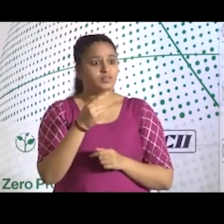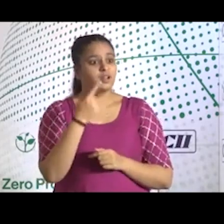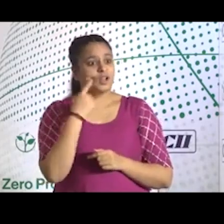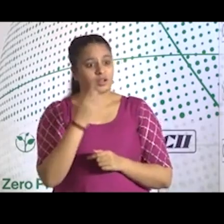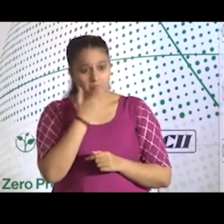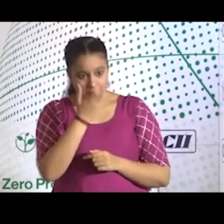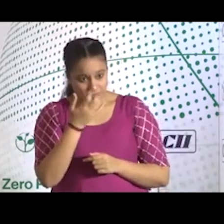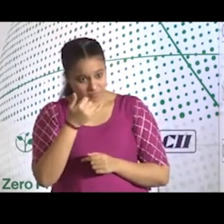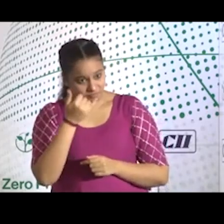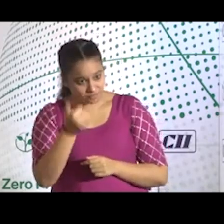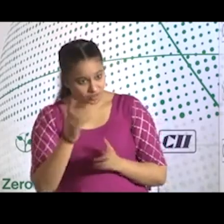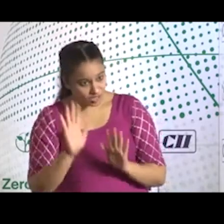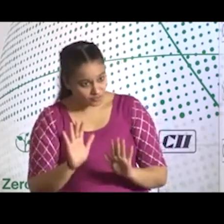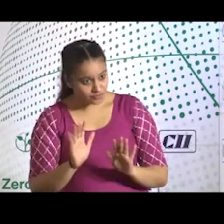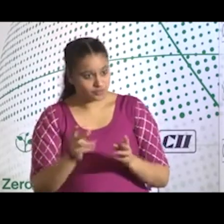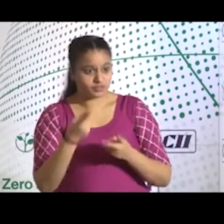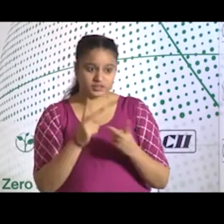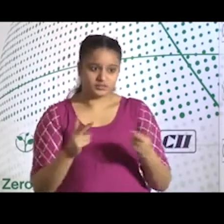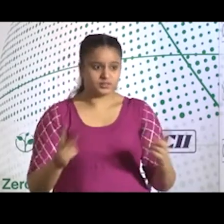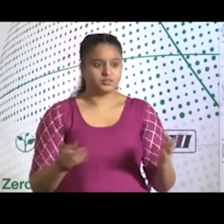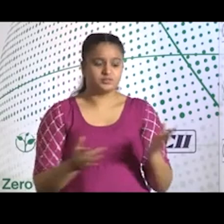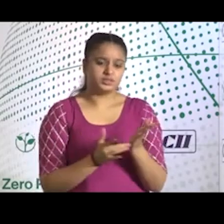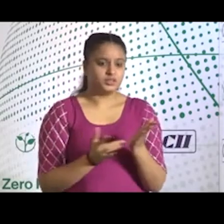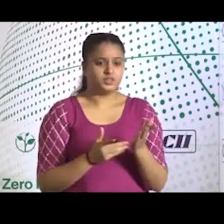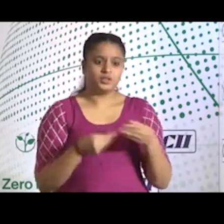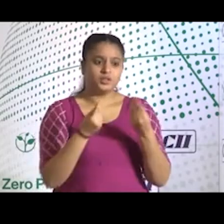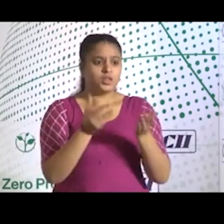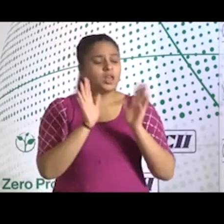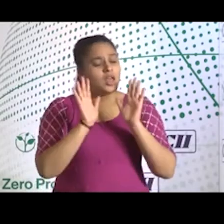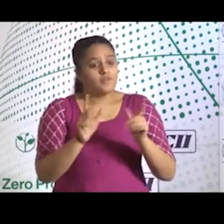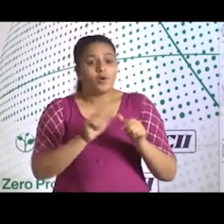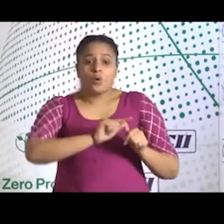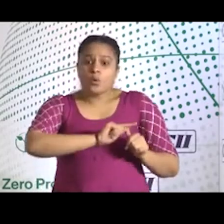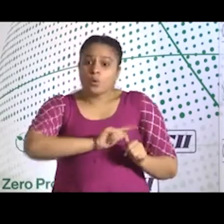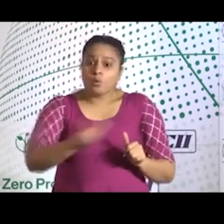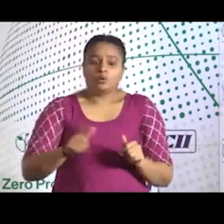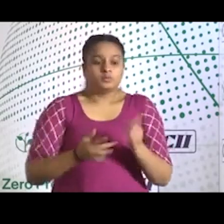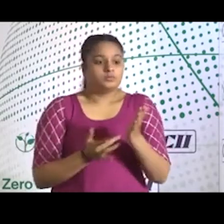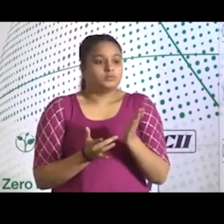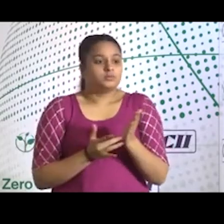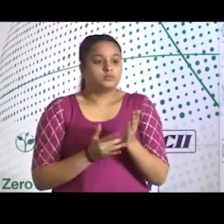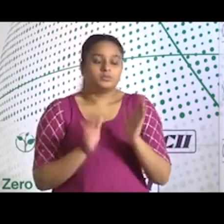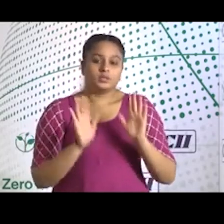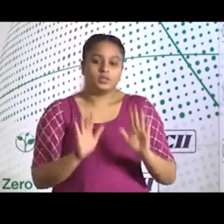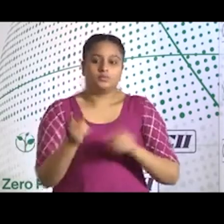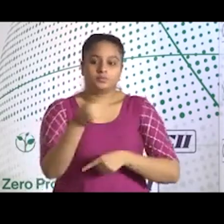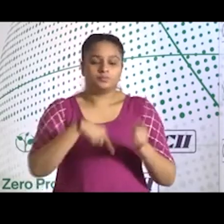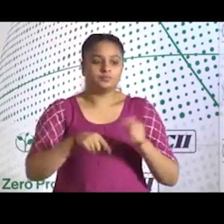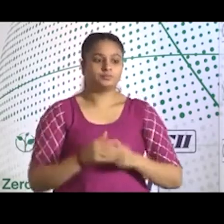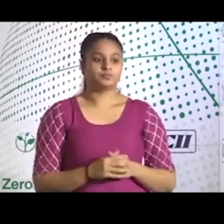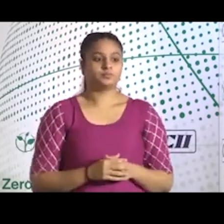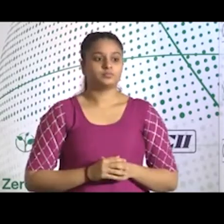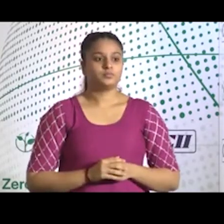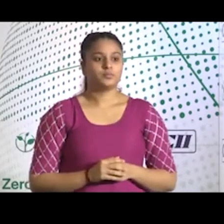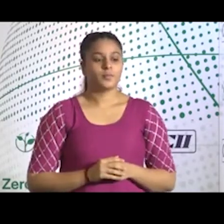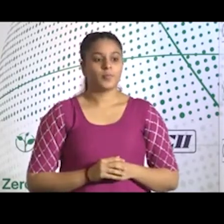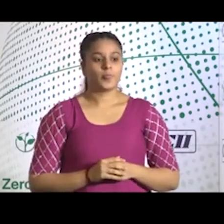on Windows Doors or in reading it, they have all and I'm only talking about the visually impaired at this moment.